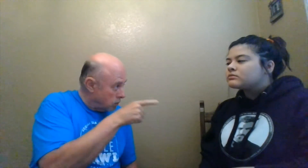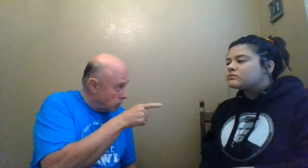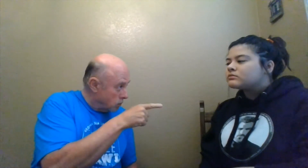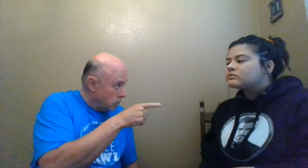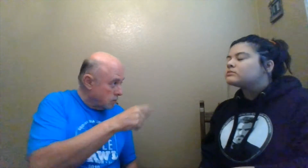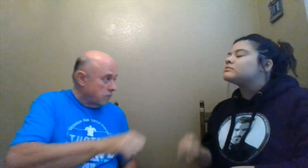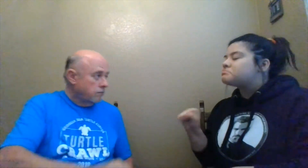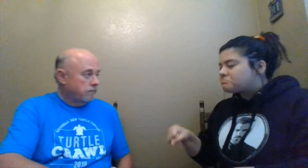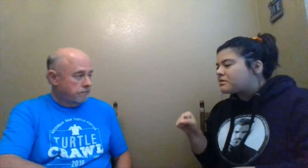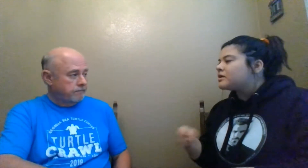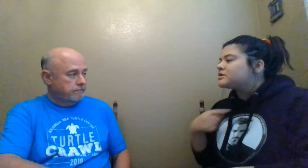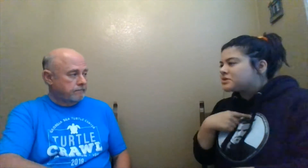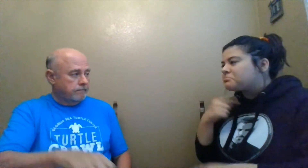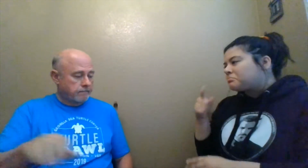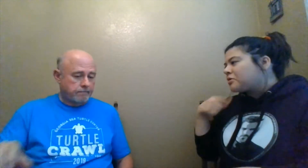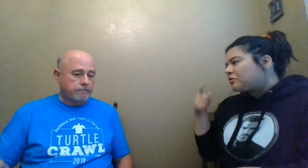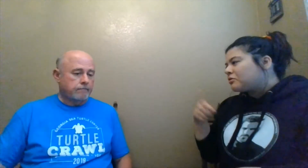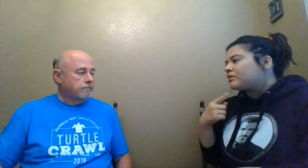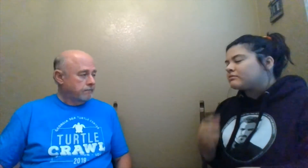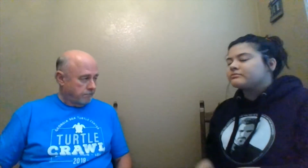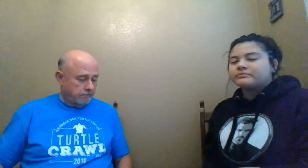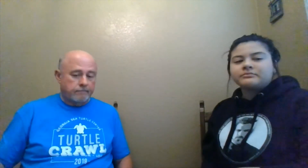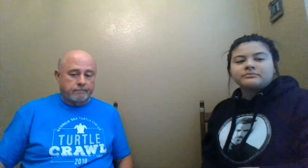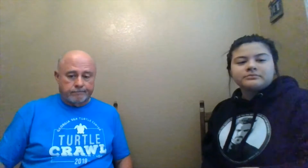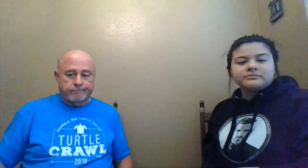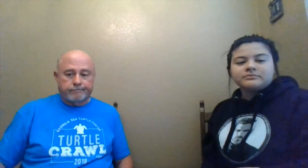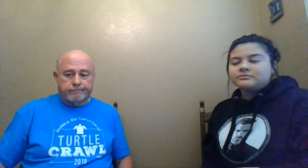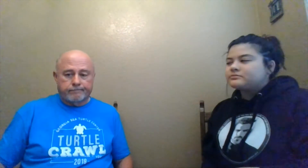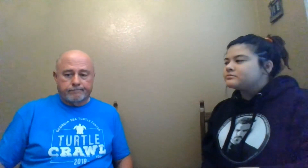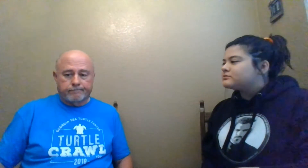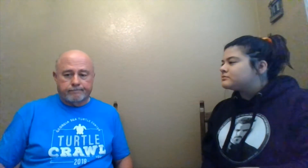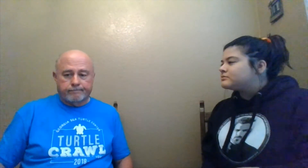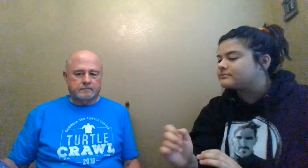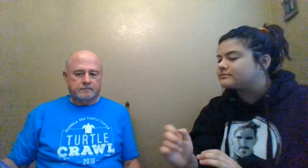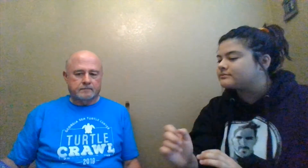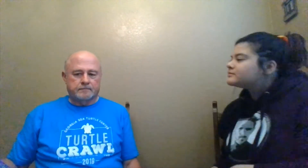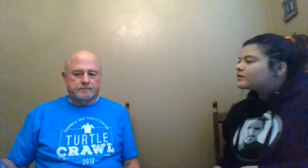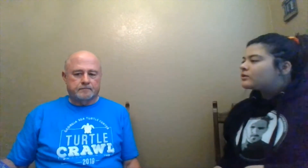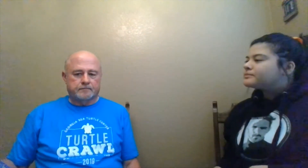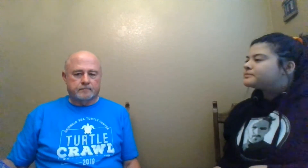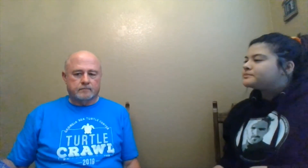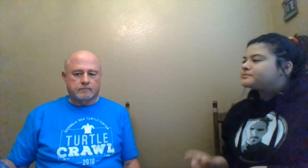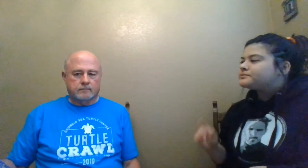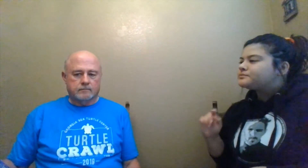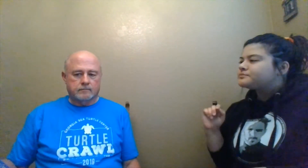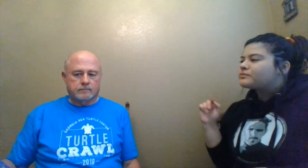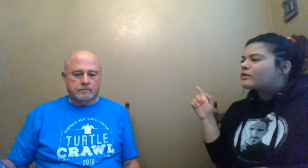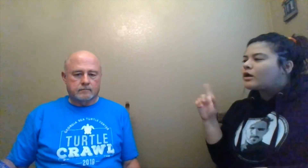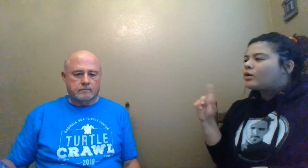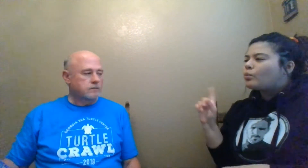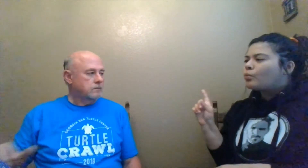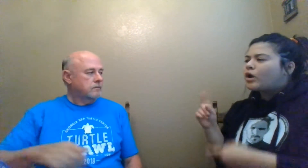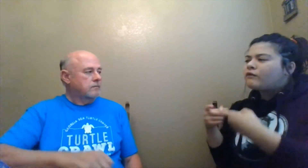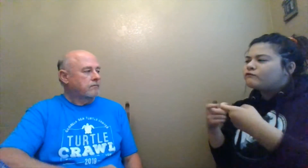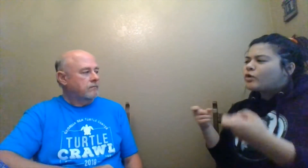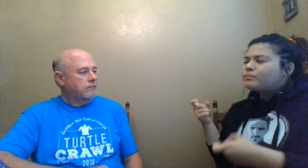Yes, I am hearing. Where are you from?